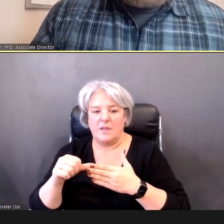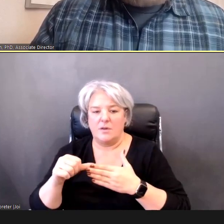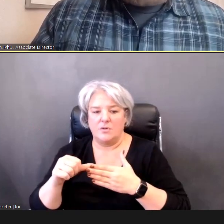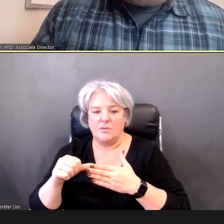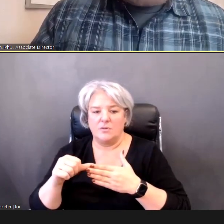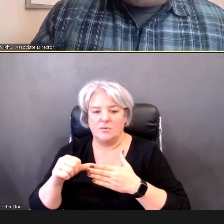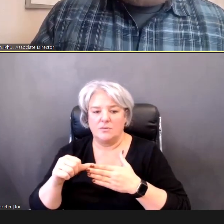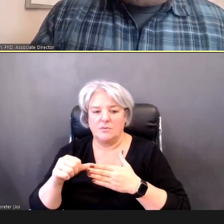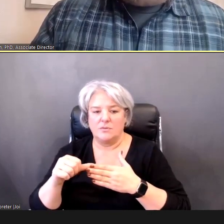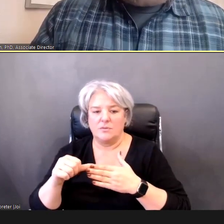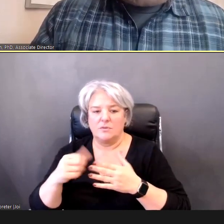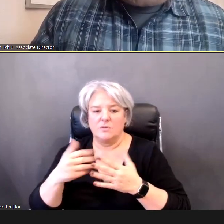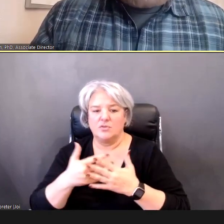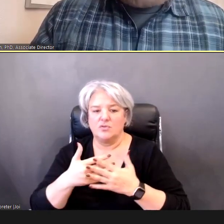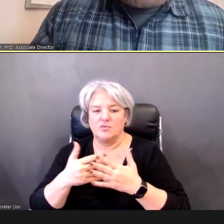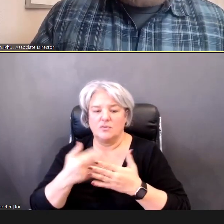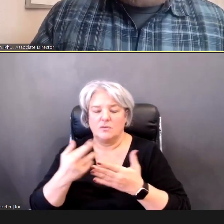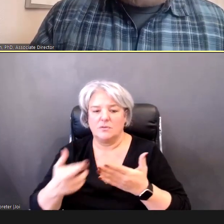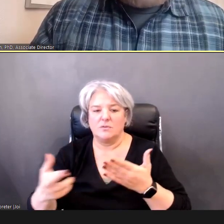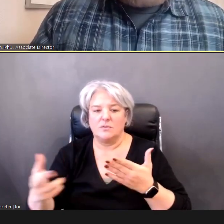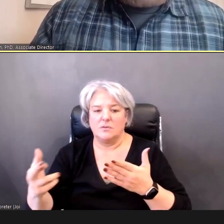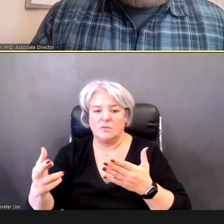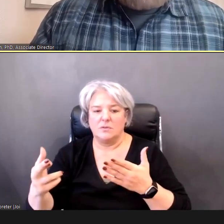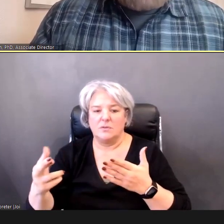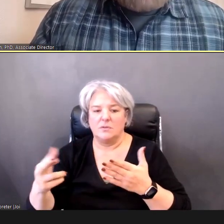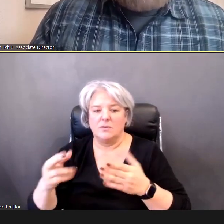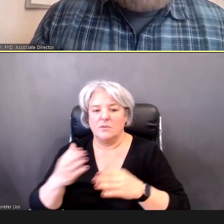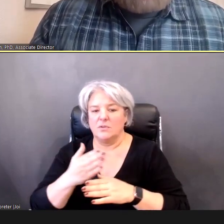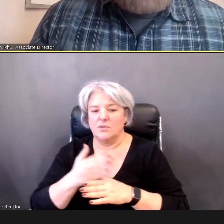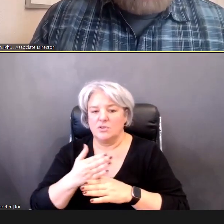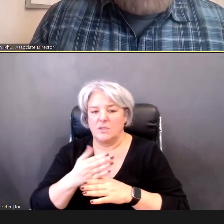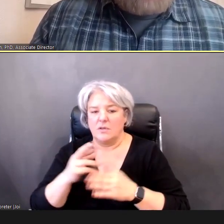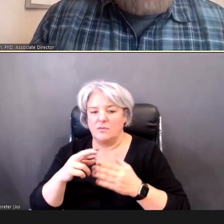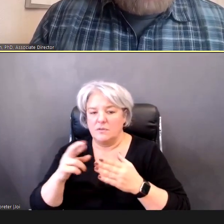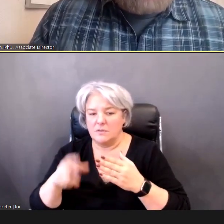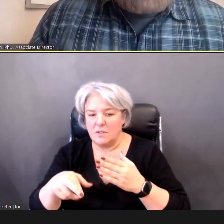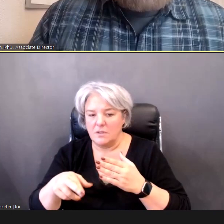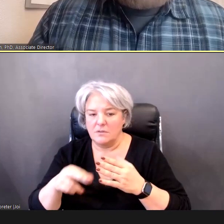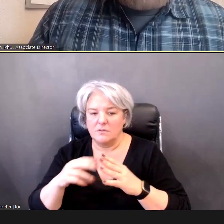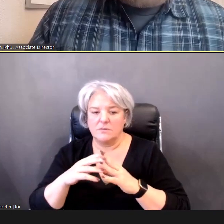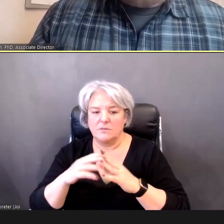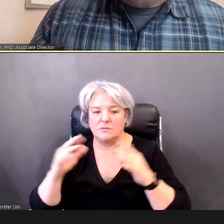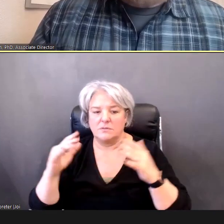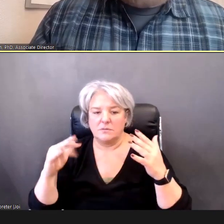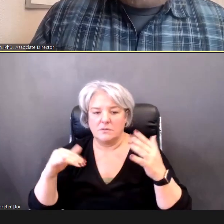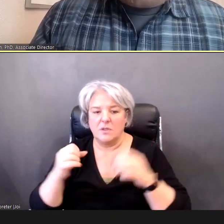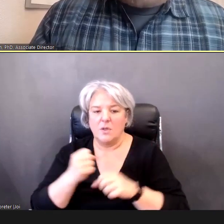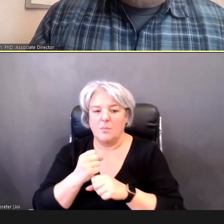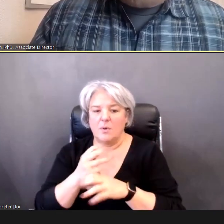uh screening resources sharing results